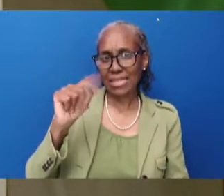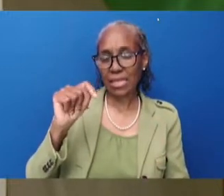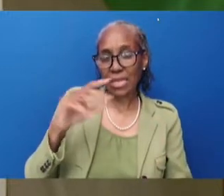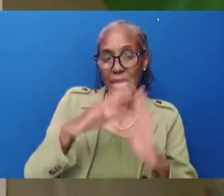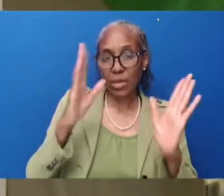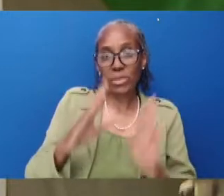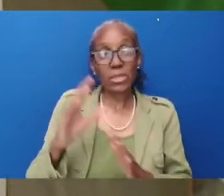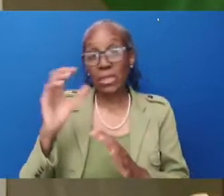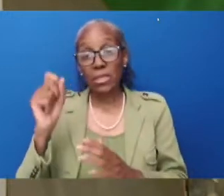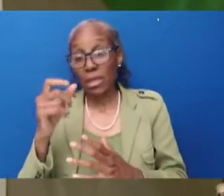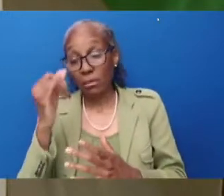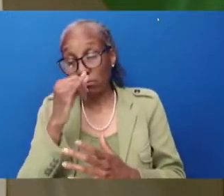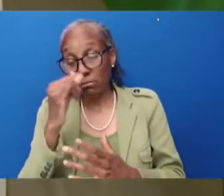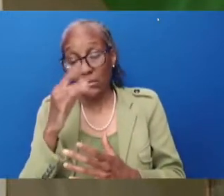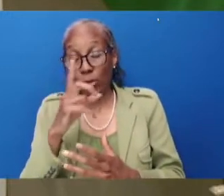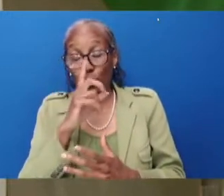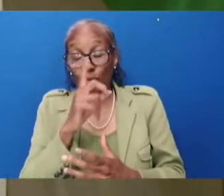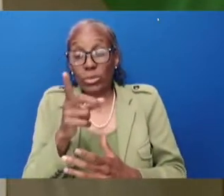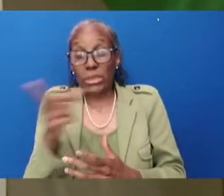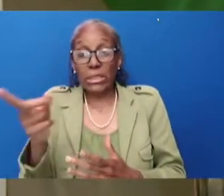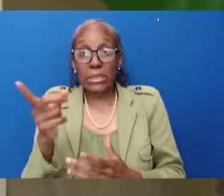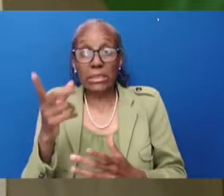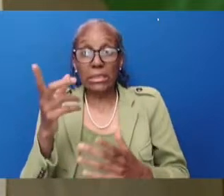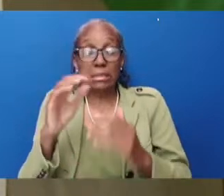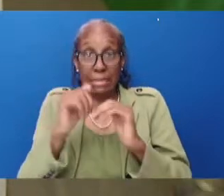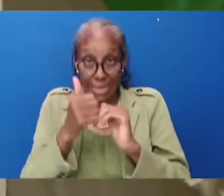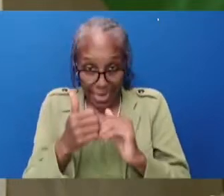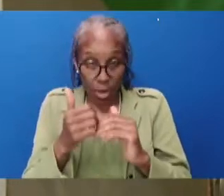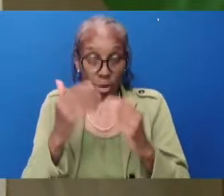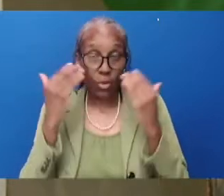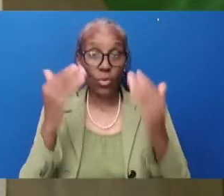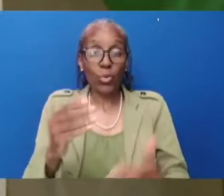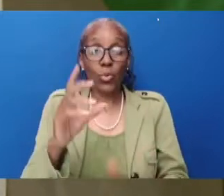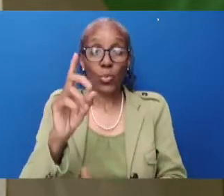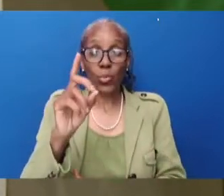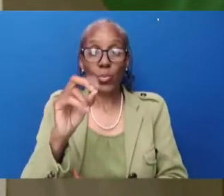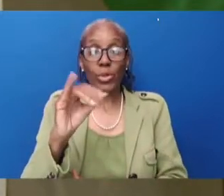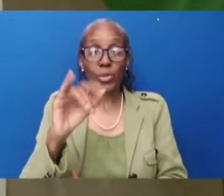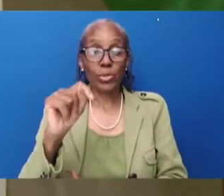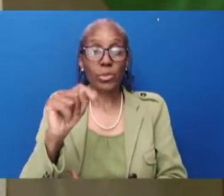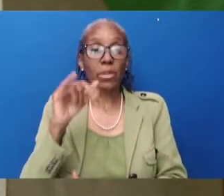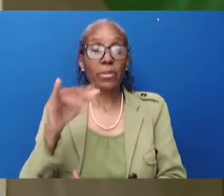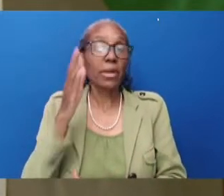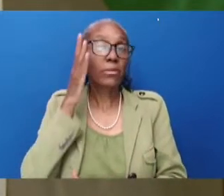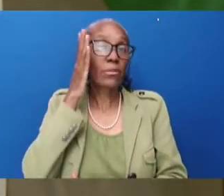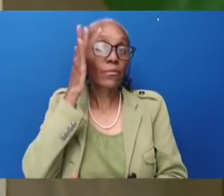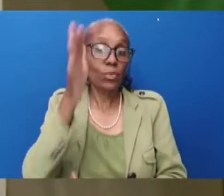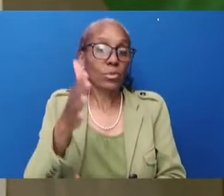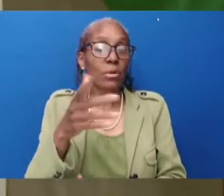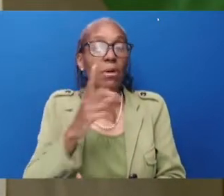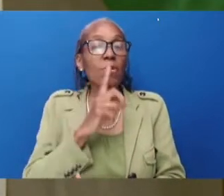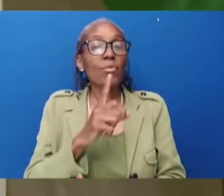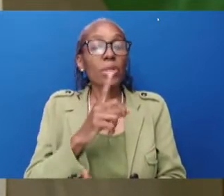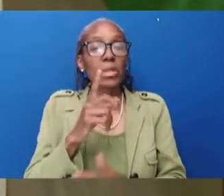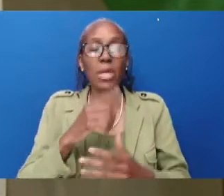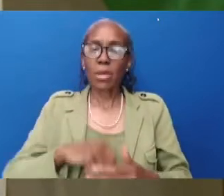WITH IS IT ASCENT? IT IS ASCENT HOUSING. TRULY, I THINK THIS IS THE